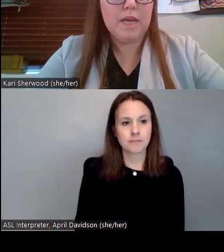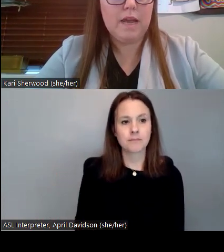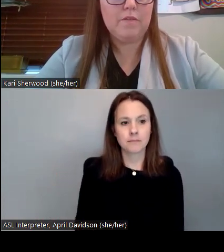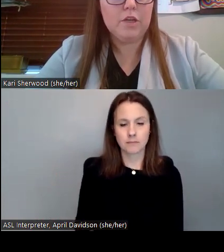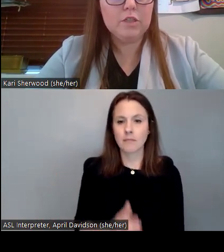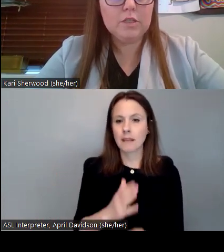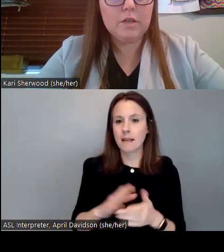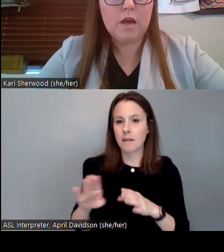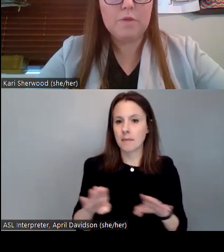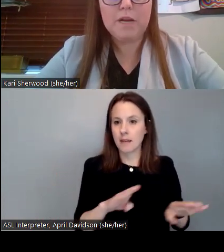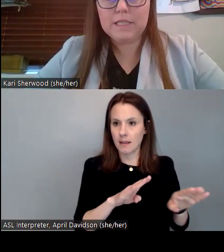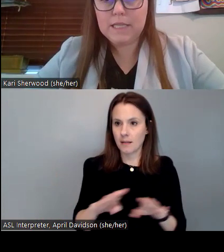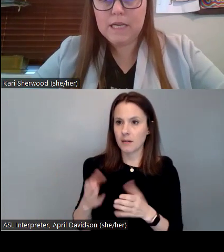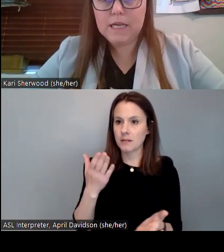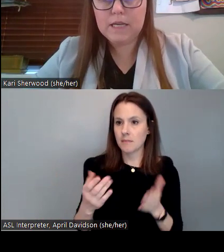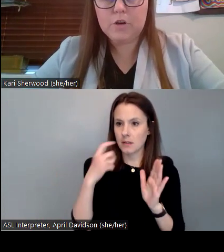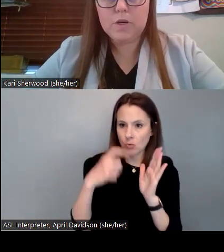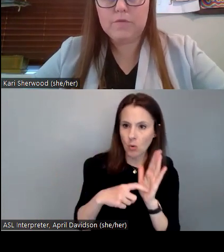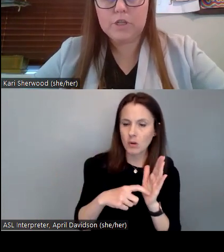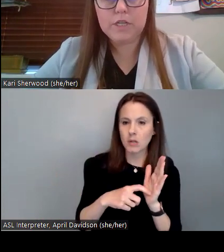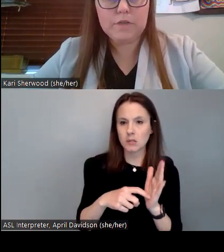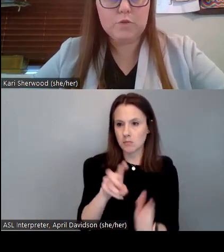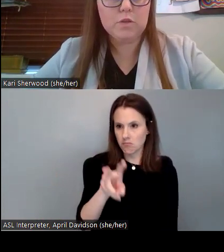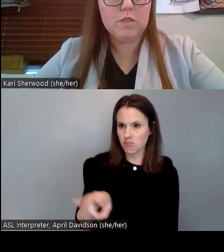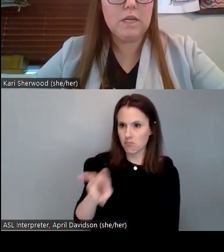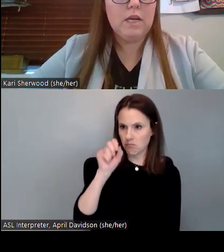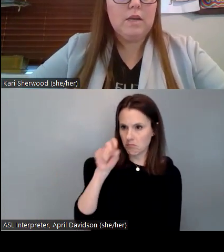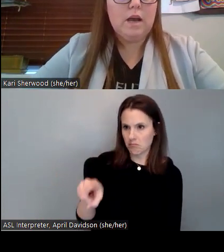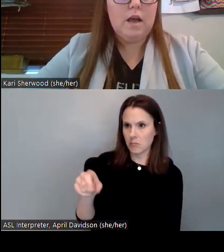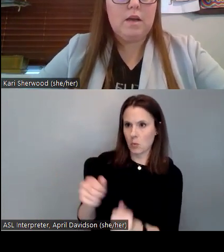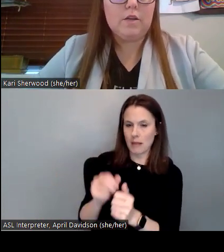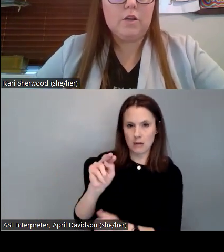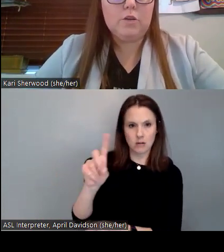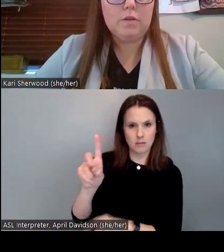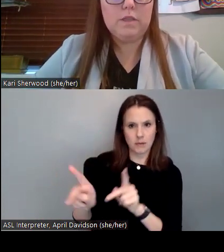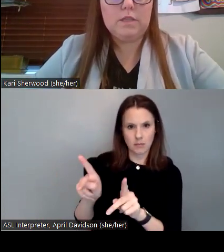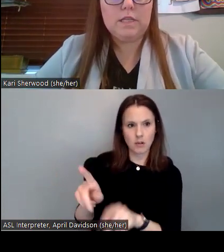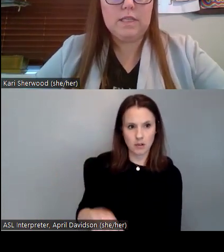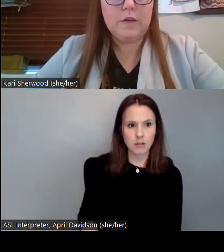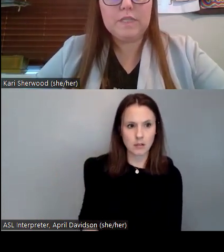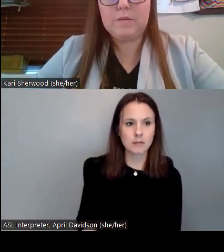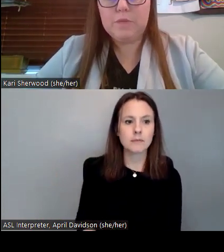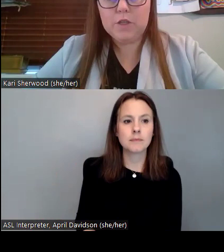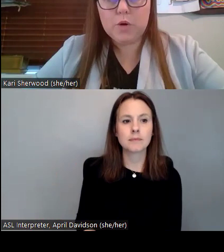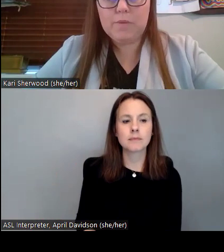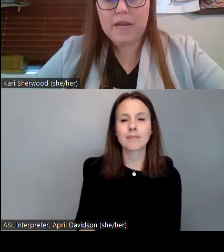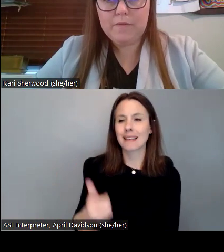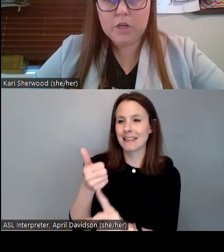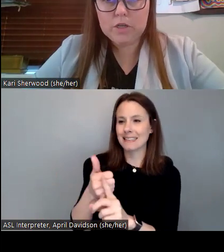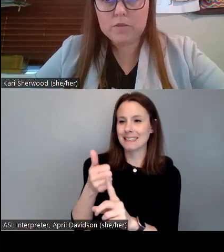Some behaviors you might see in neurodivergent individuals include self-stimulatory behaviors